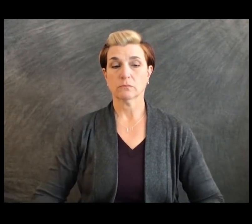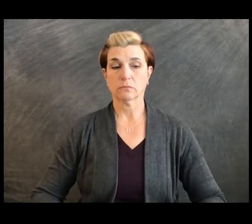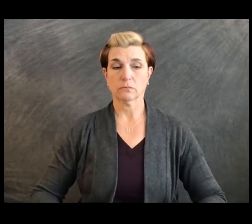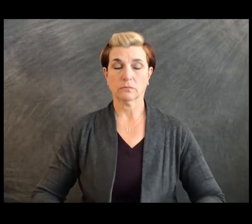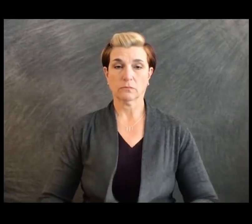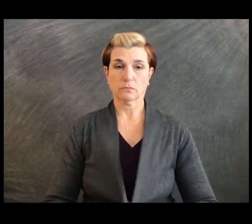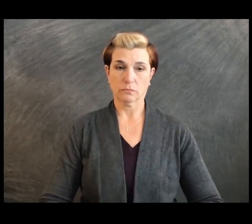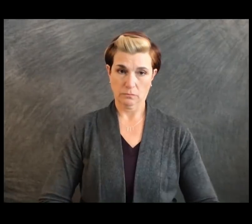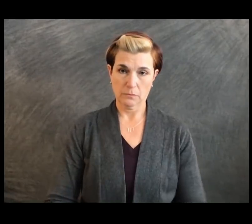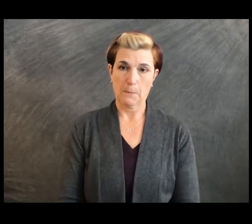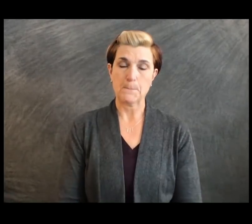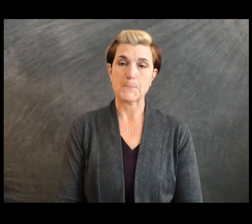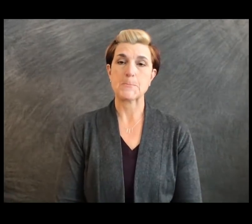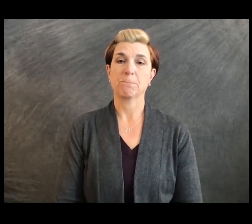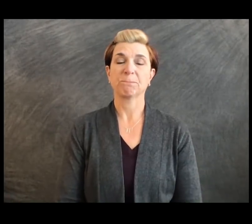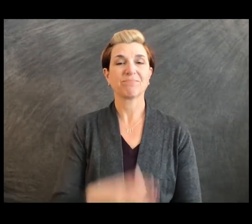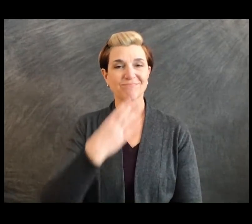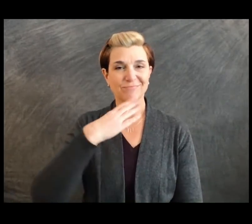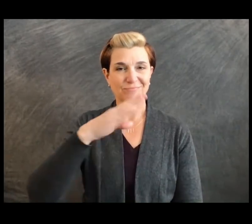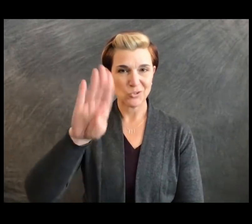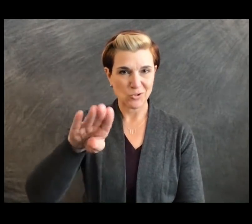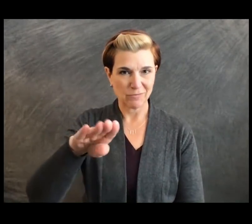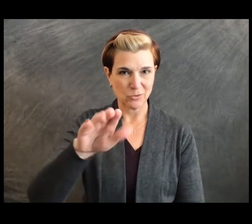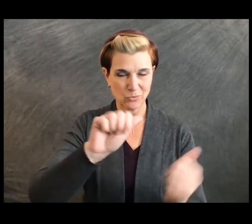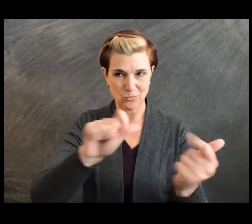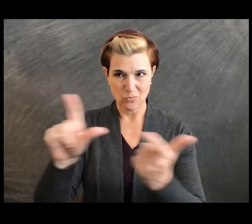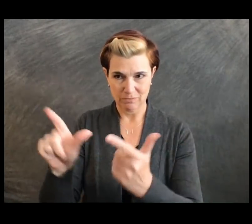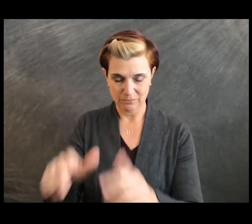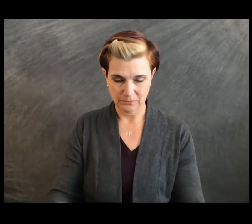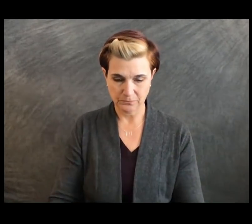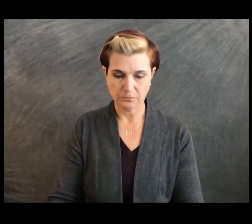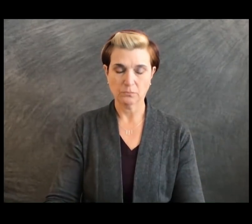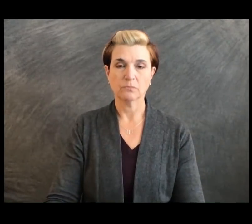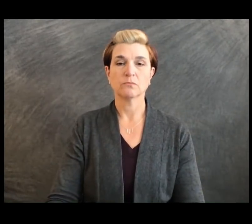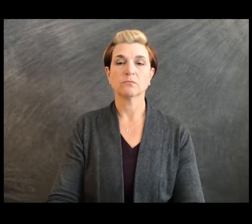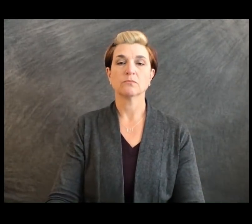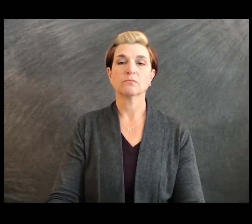good afternoon all and Thank You mr. president